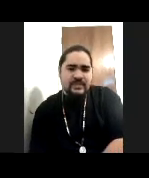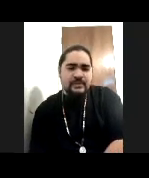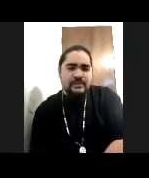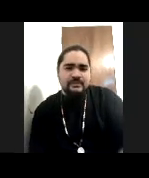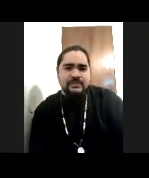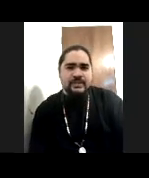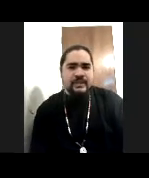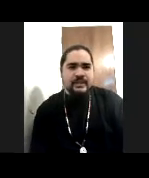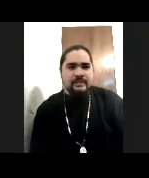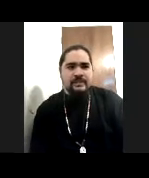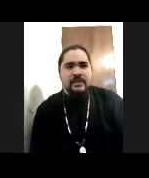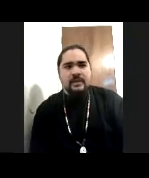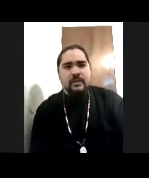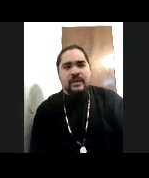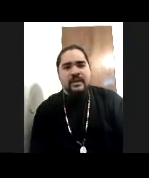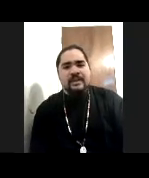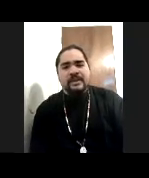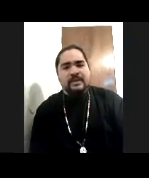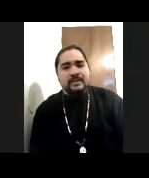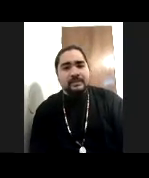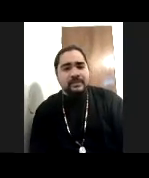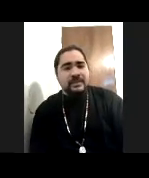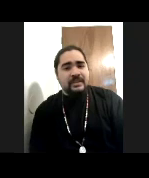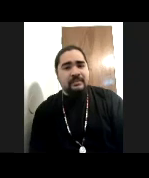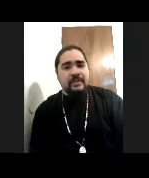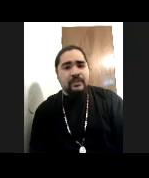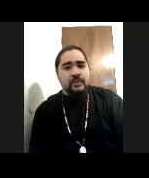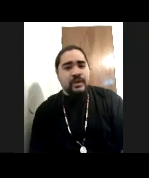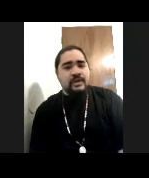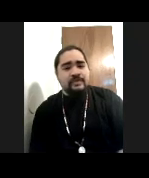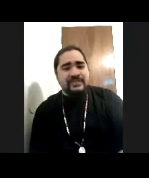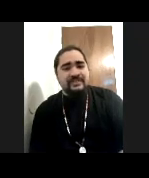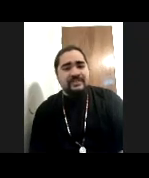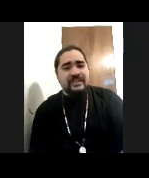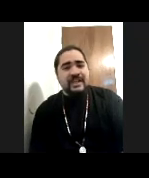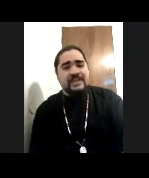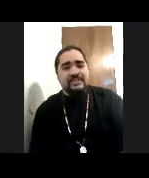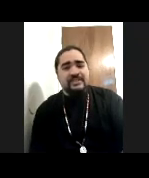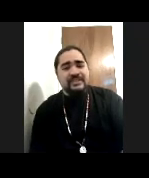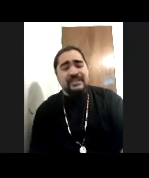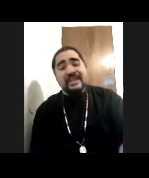I wasn't really aware and I only heard about the, the club like through a conversation. And I asked a student